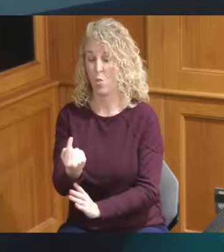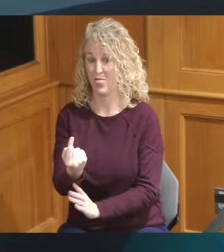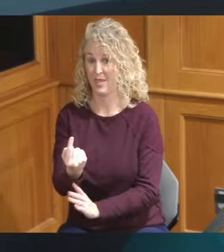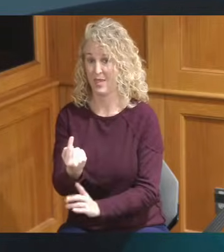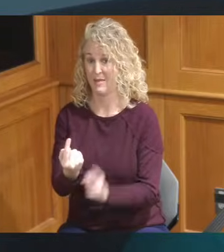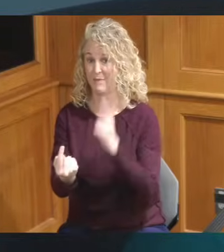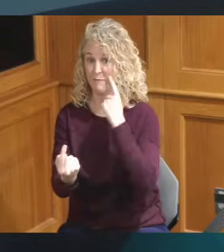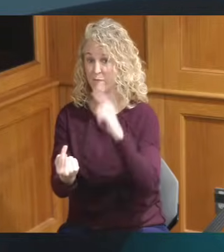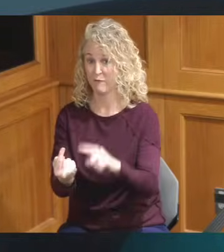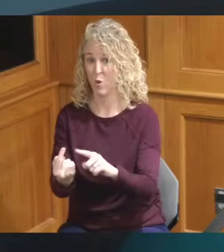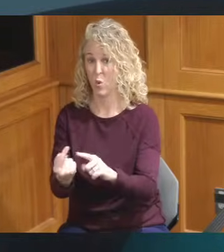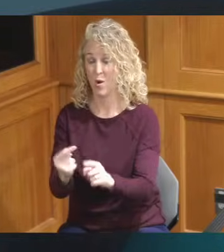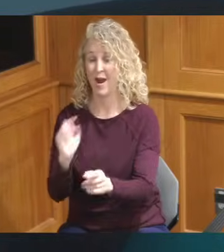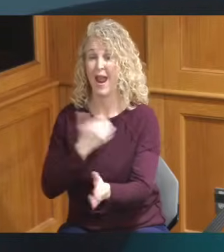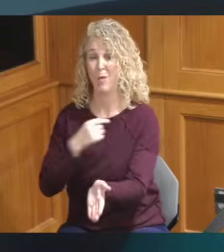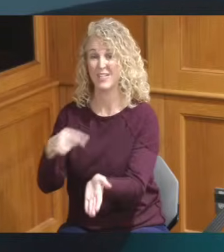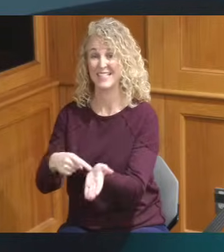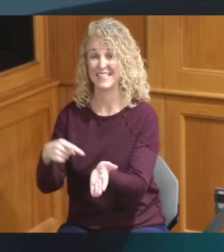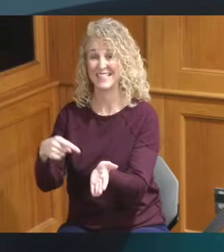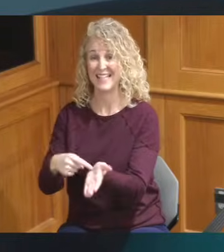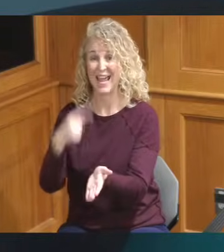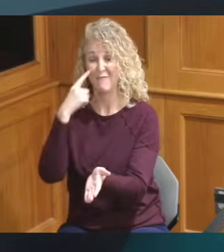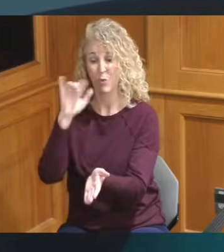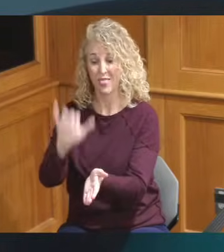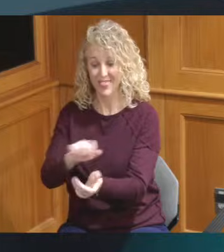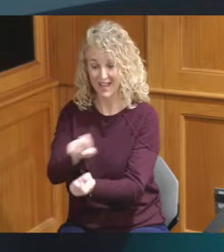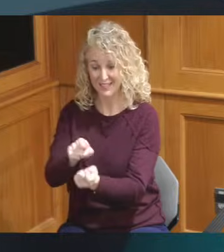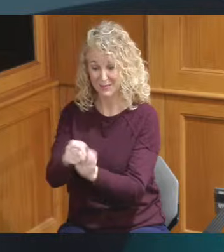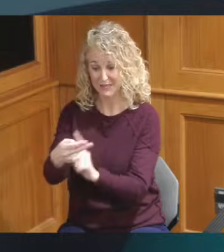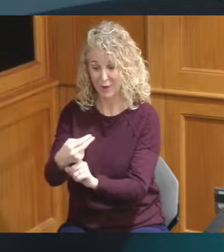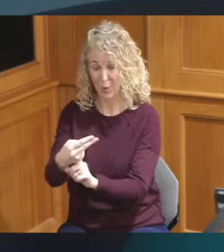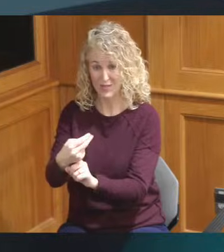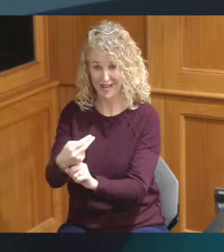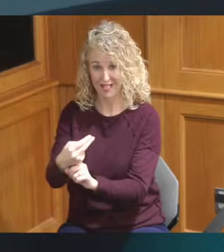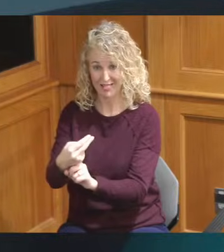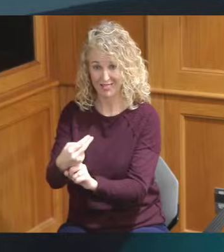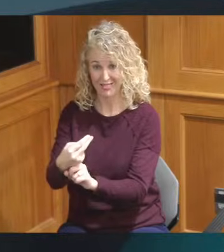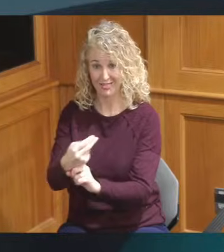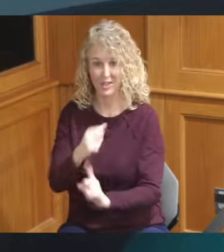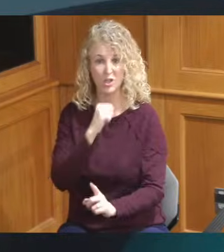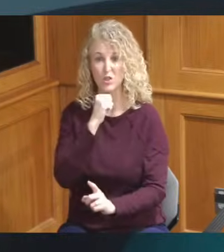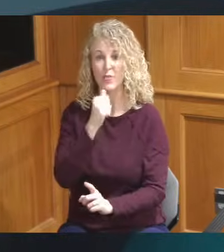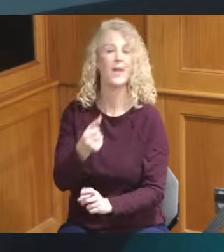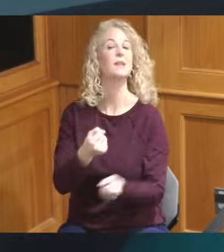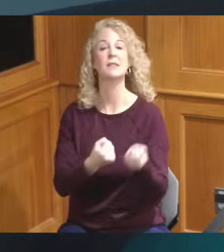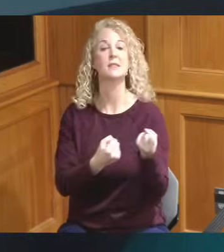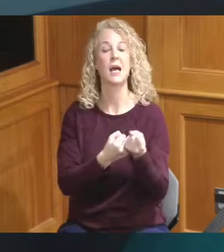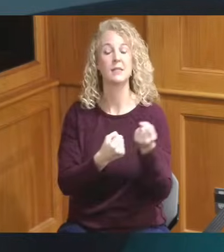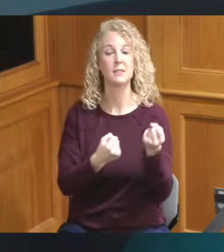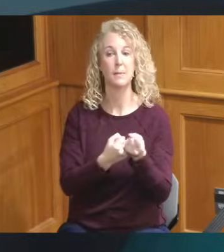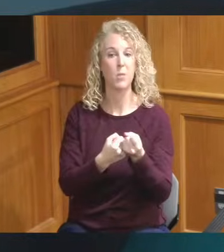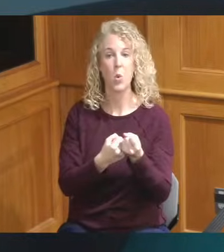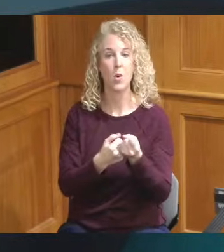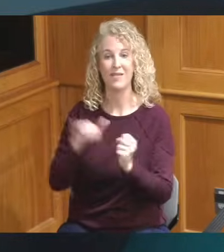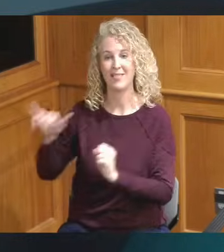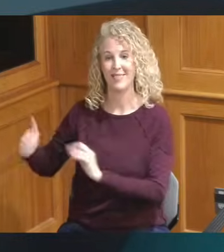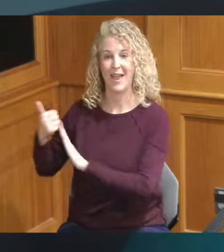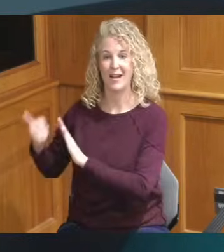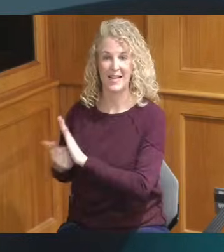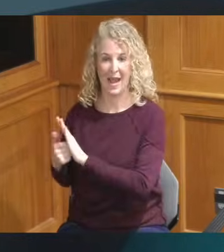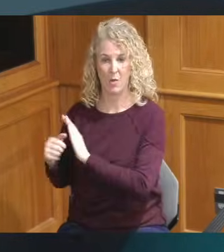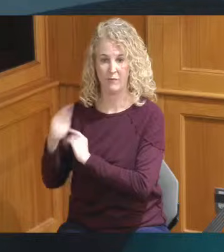toward the debt of that hotel. So, it doesn't go into the general pot for hotel motel tax. So,